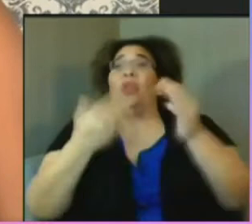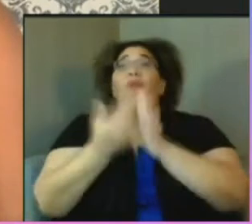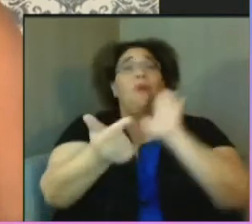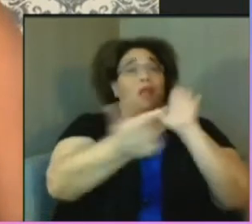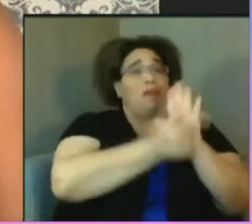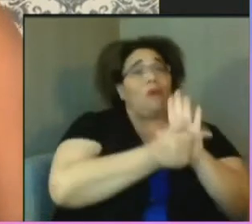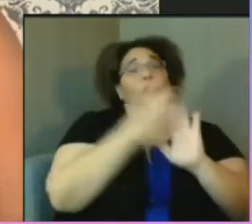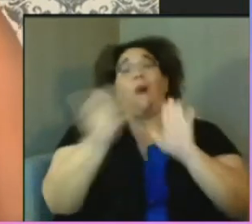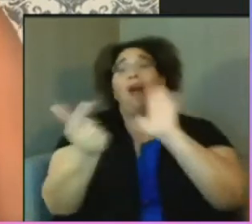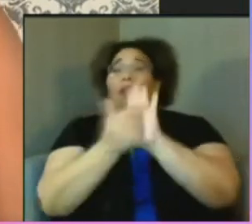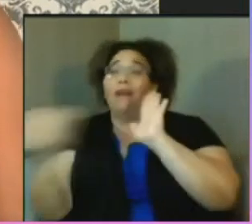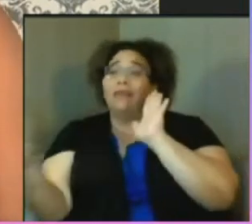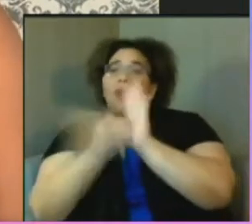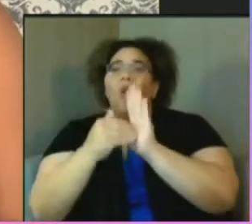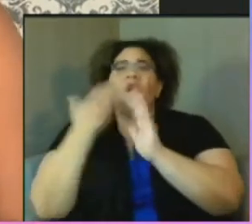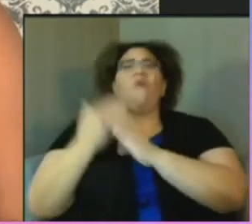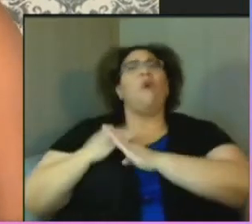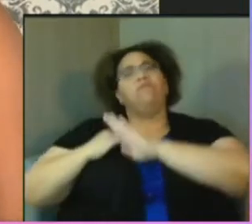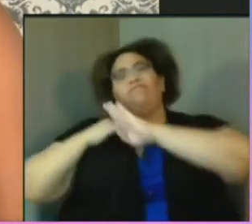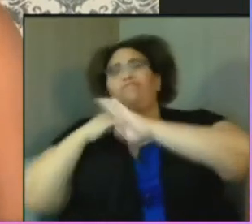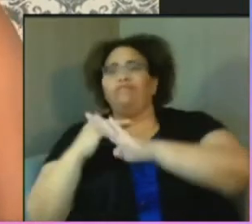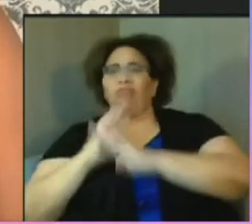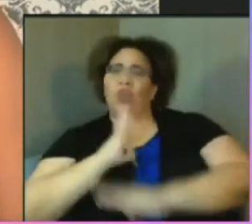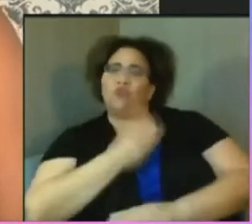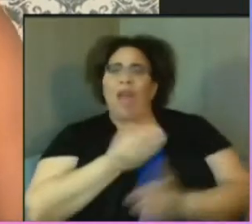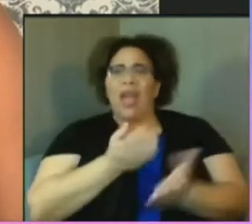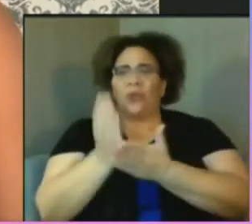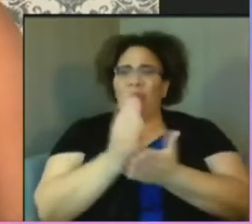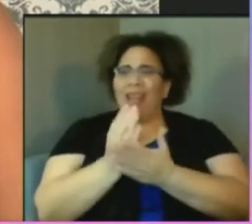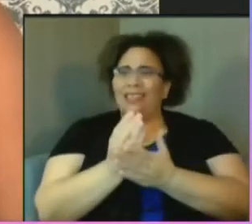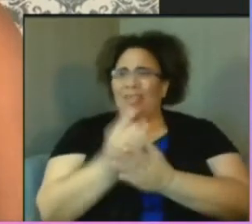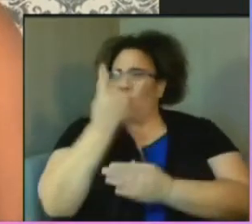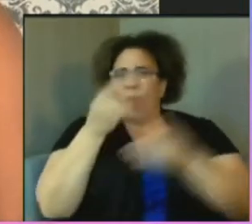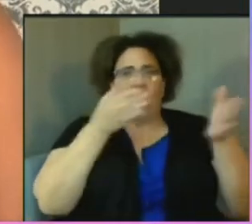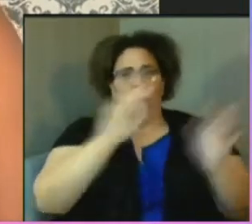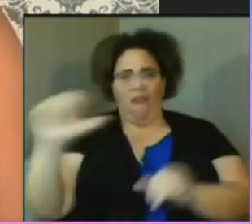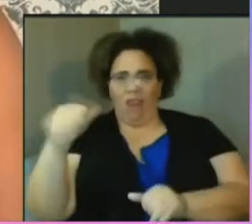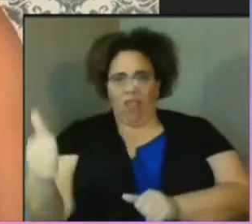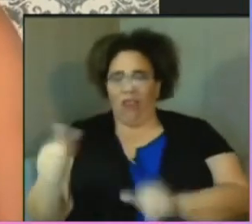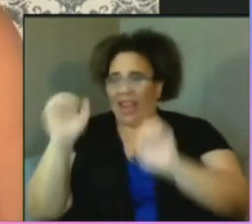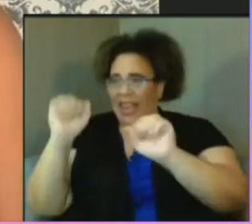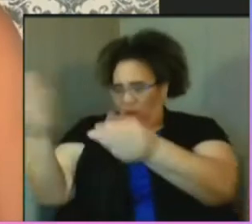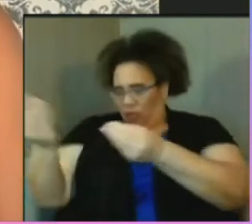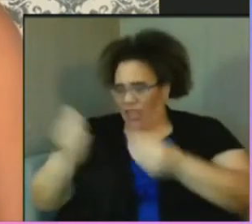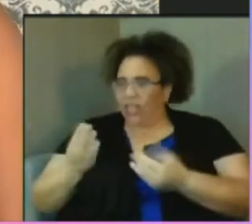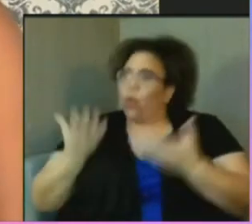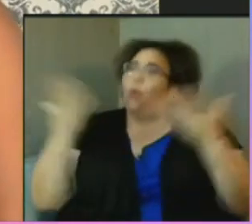to ban trans rights in some way. So, can you tell what this case means for us, and what it doesn't mean?